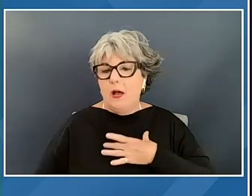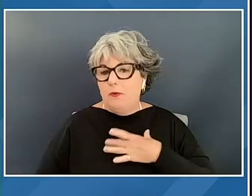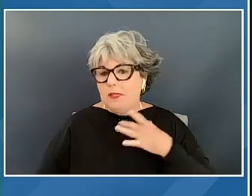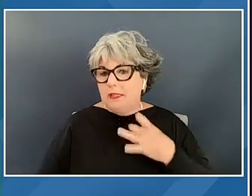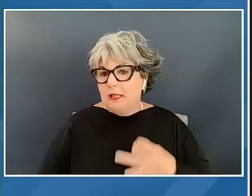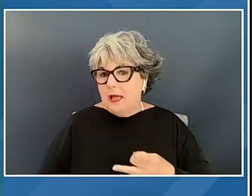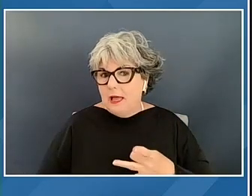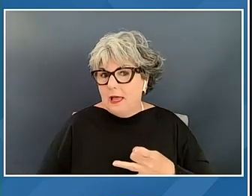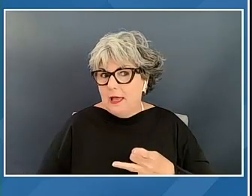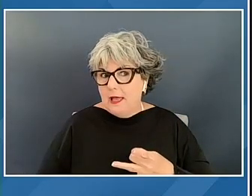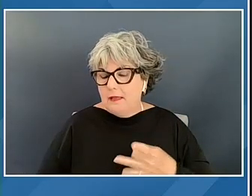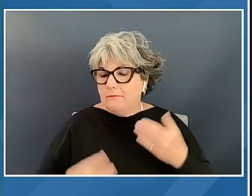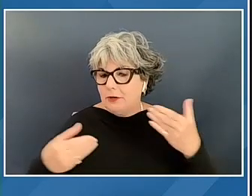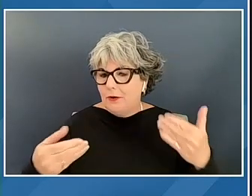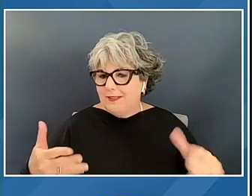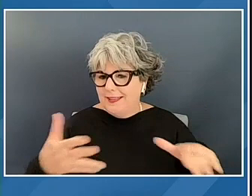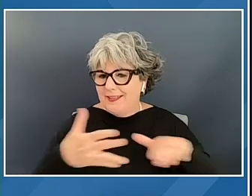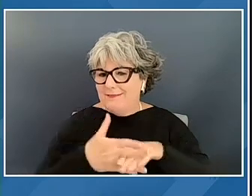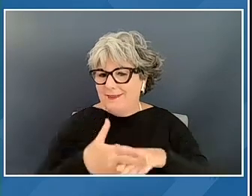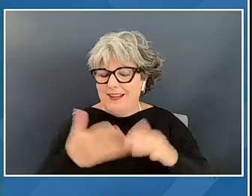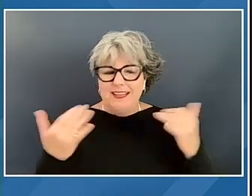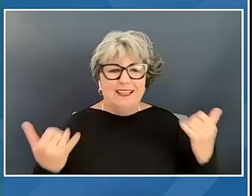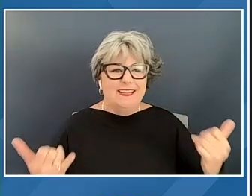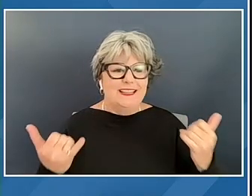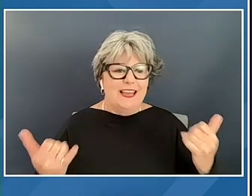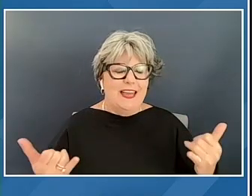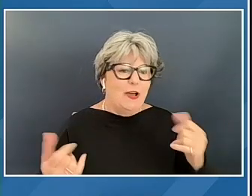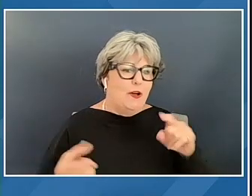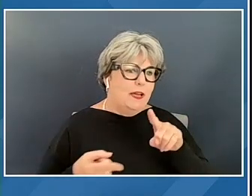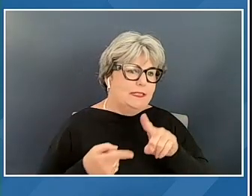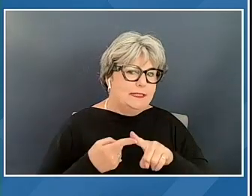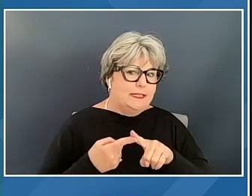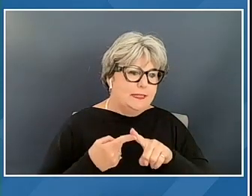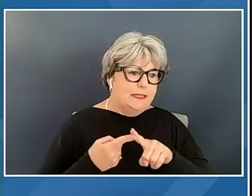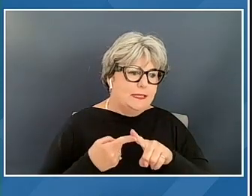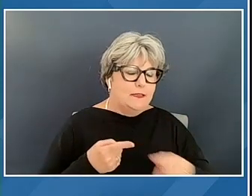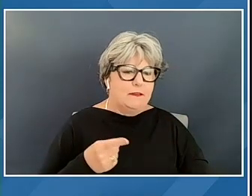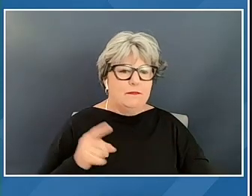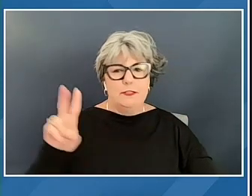you all take a break till- is 2:30 sufficient?